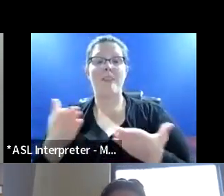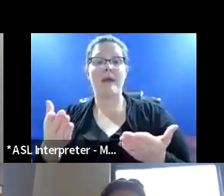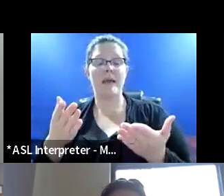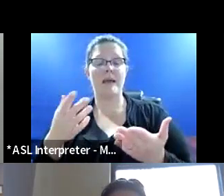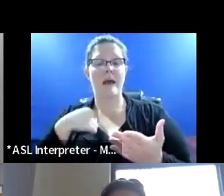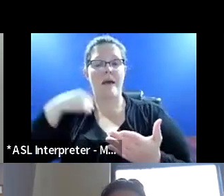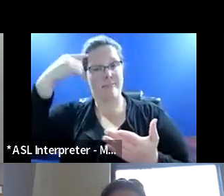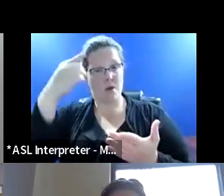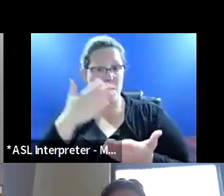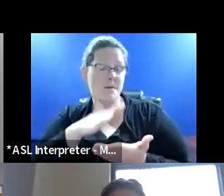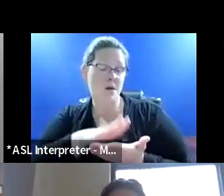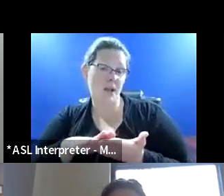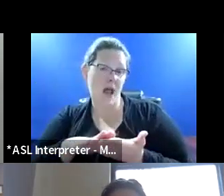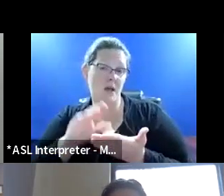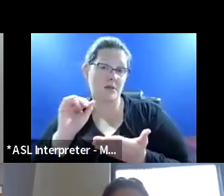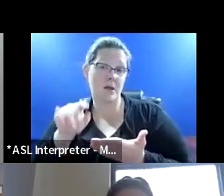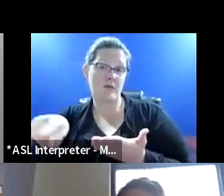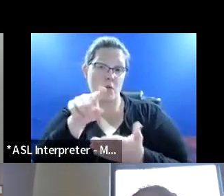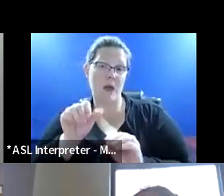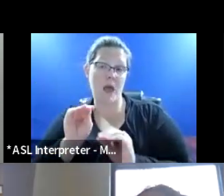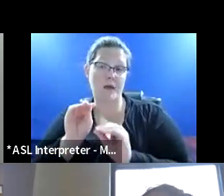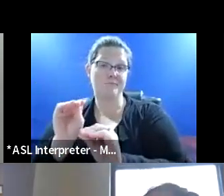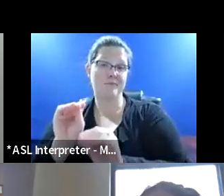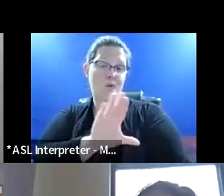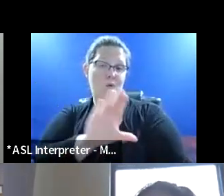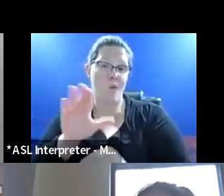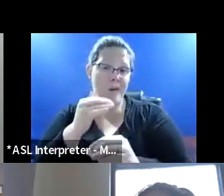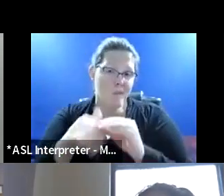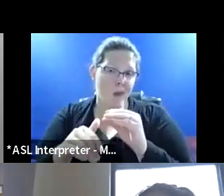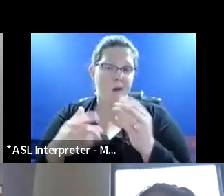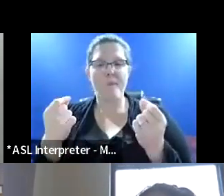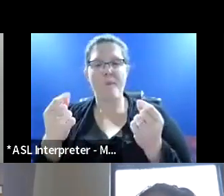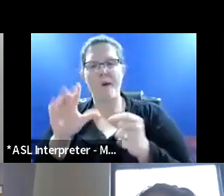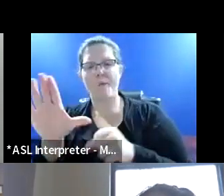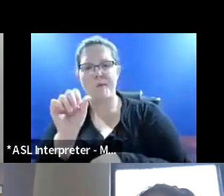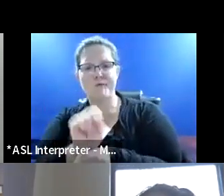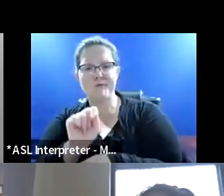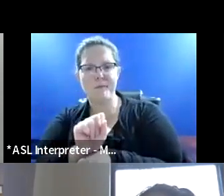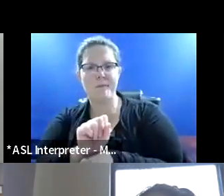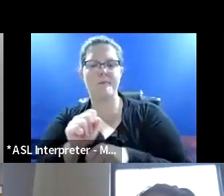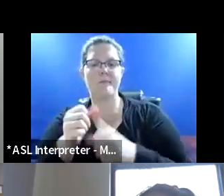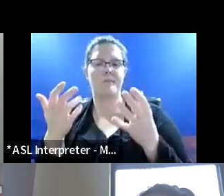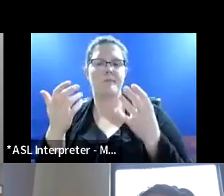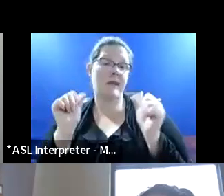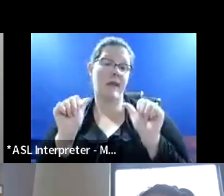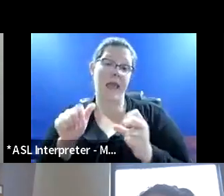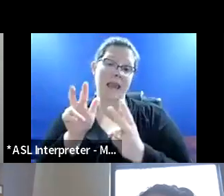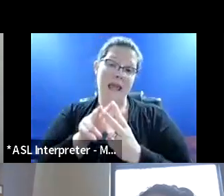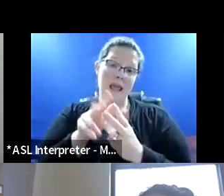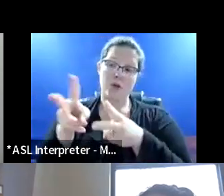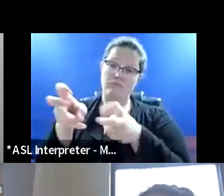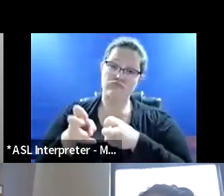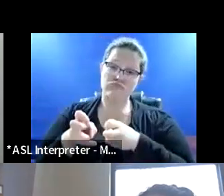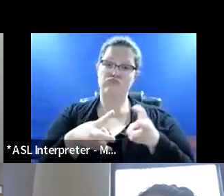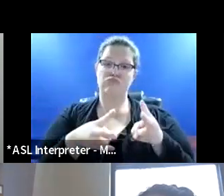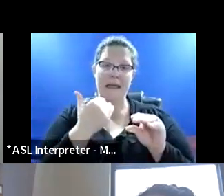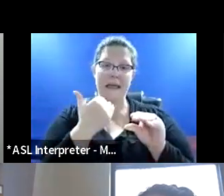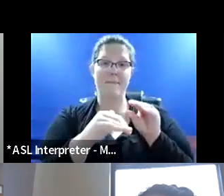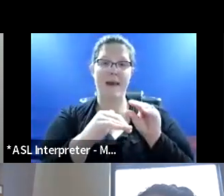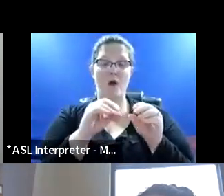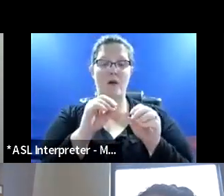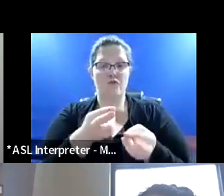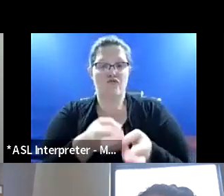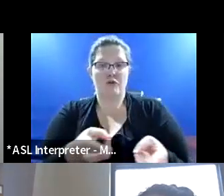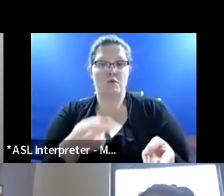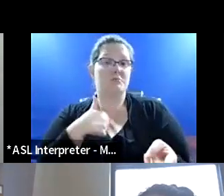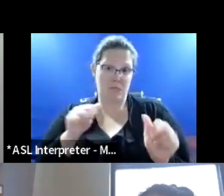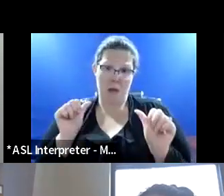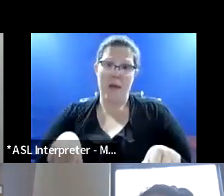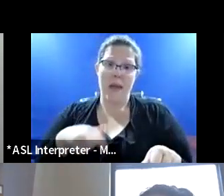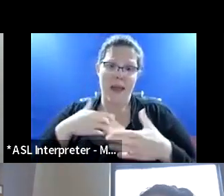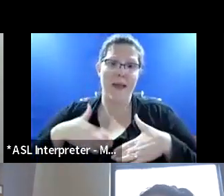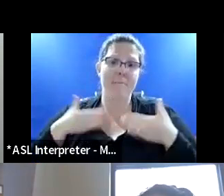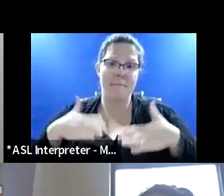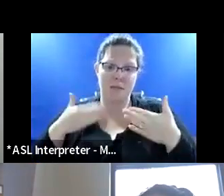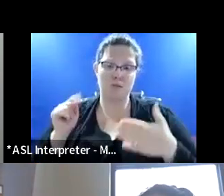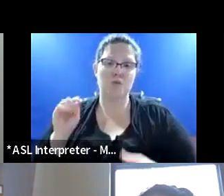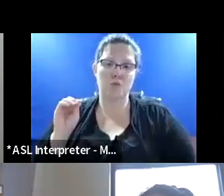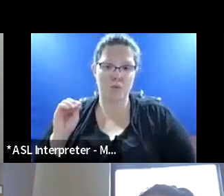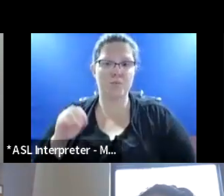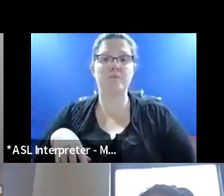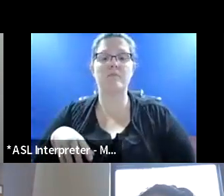THANK YOU SO MUCH FOR JOINING OUR CALLS. I LOVE HEARING WHAT EVERYBODY IS DOING.